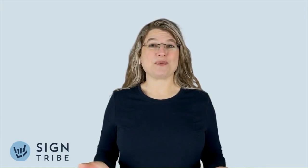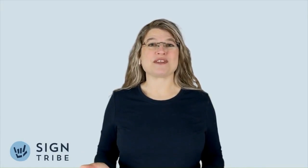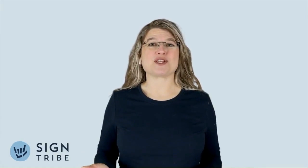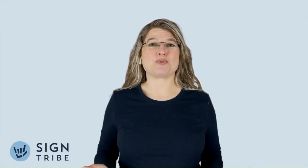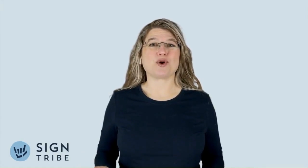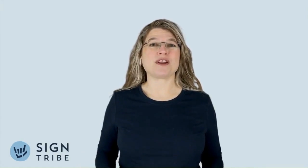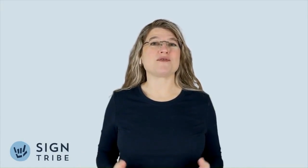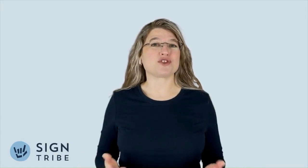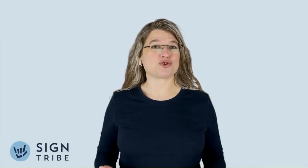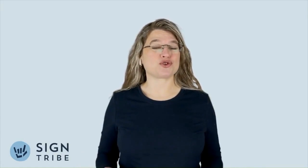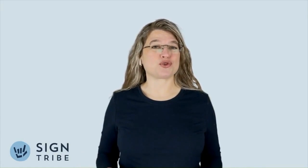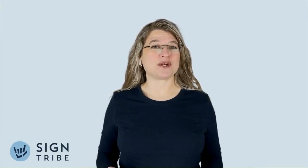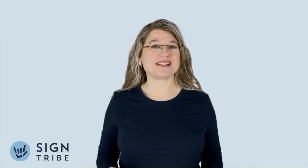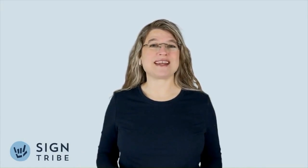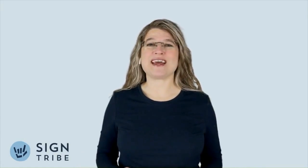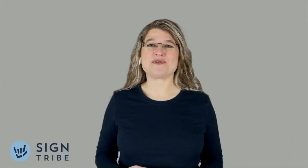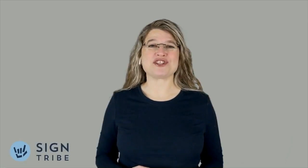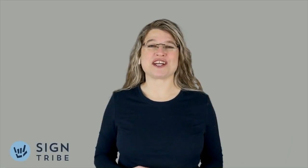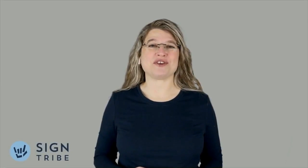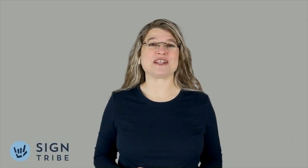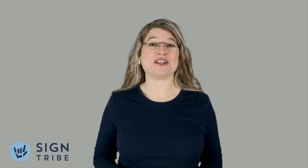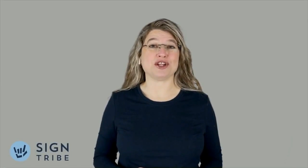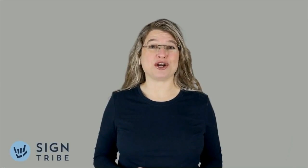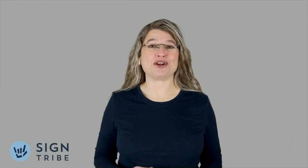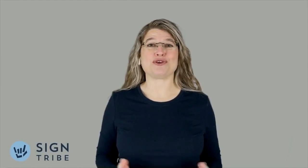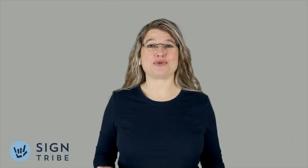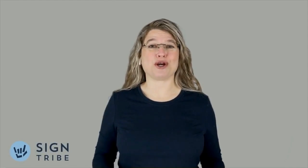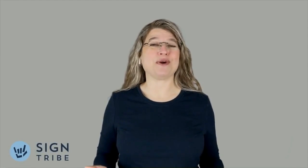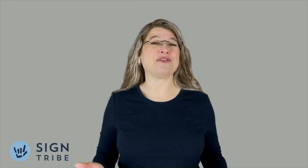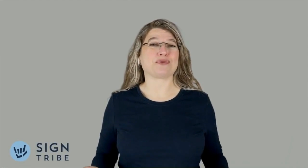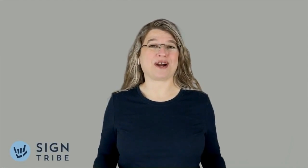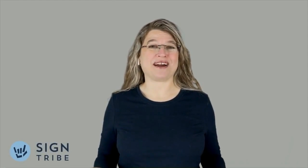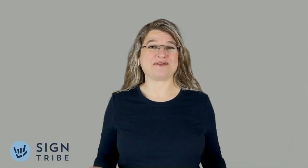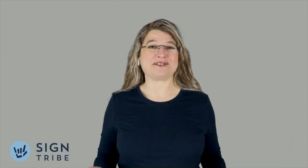with the support of social stories, every child can learn, grow, and thrive.